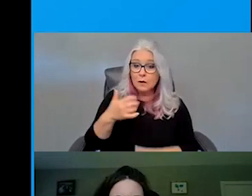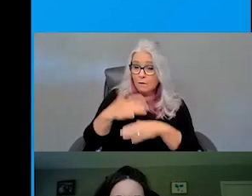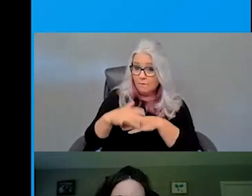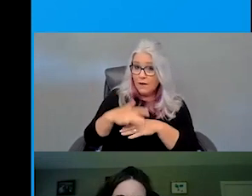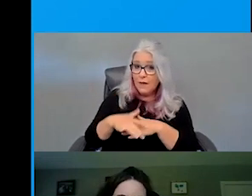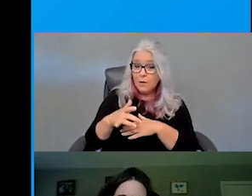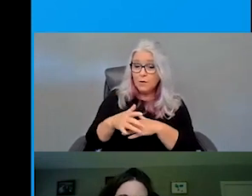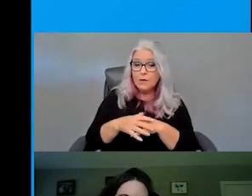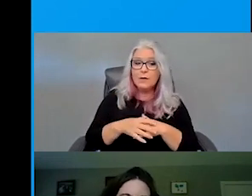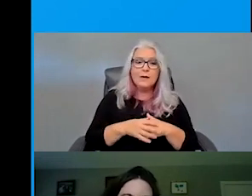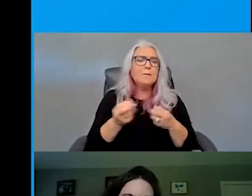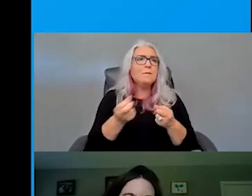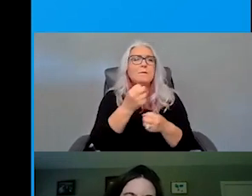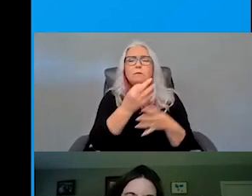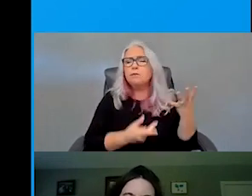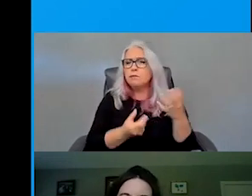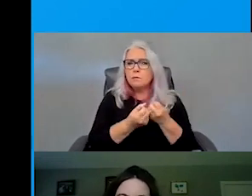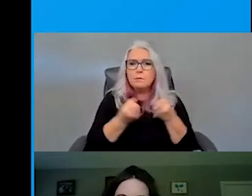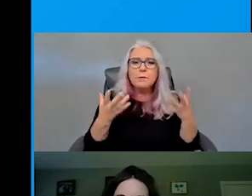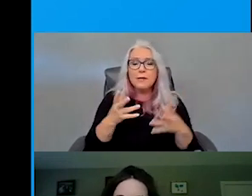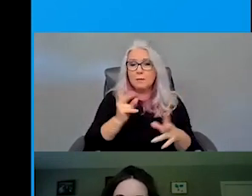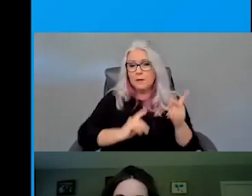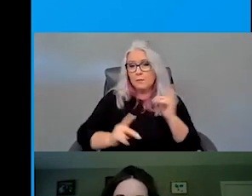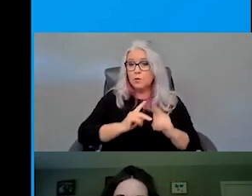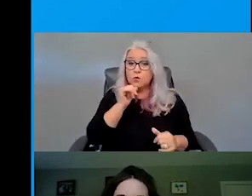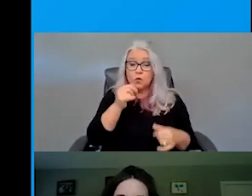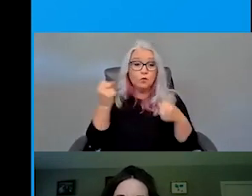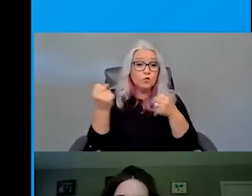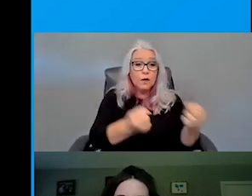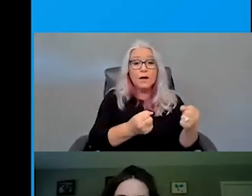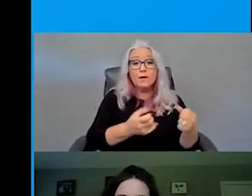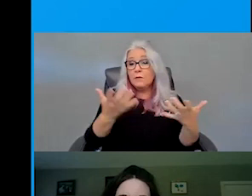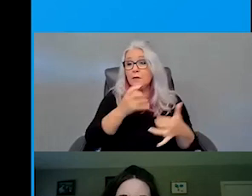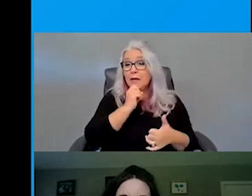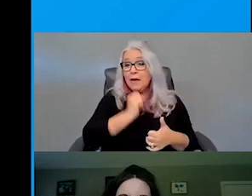who don't drive from what from